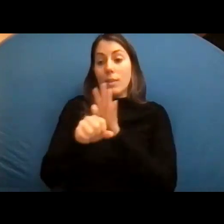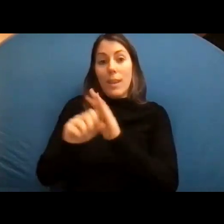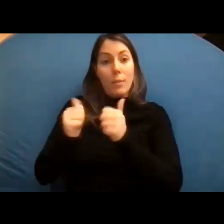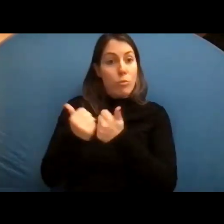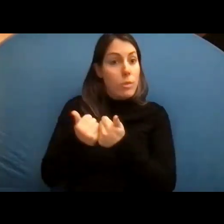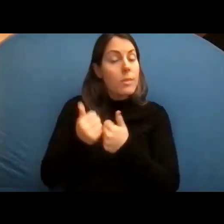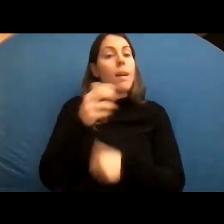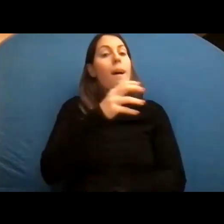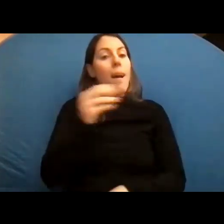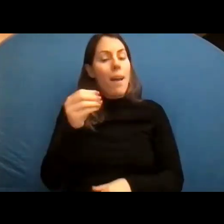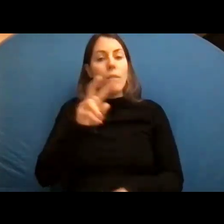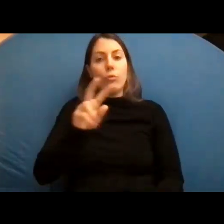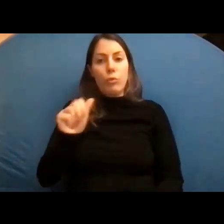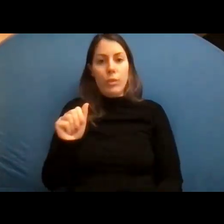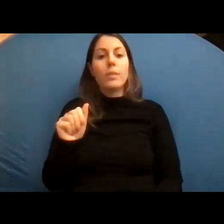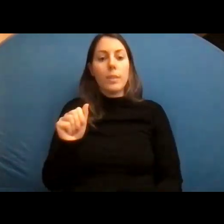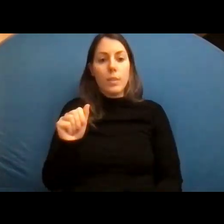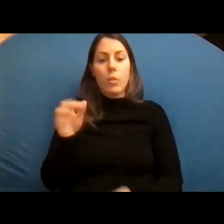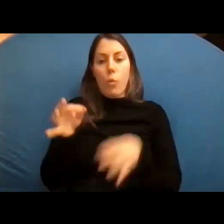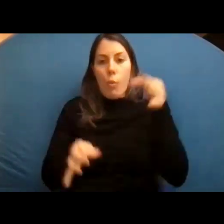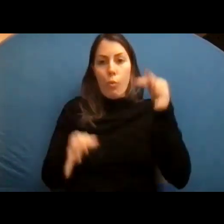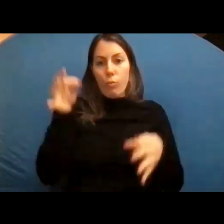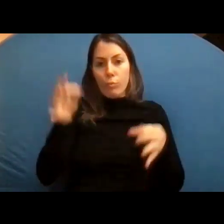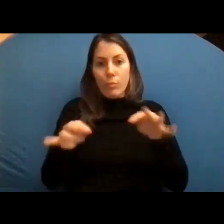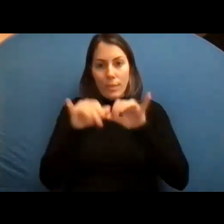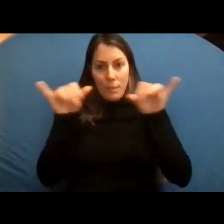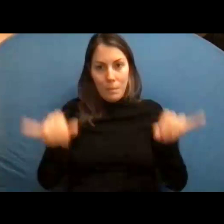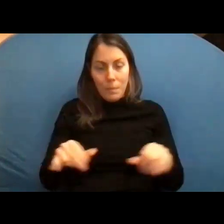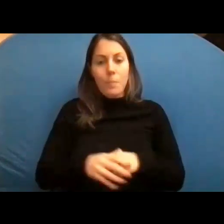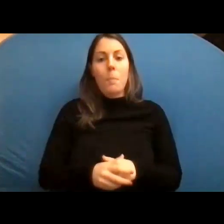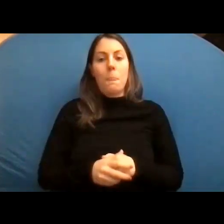interpreter service coordination for state agencies and the